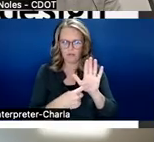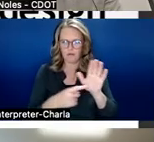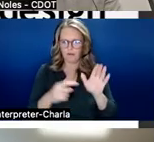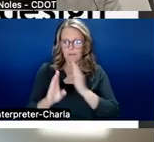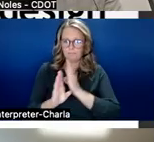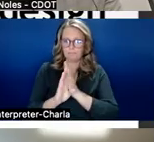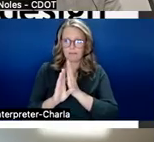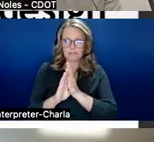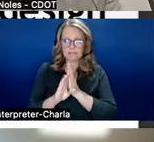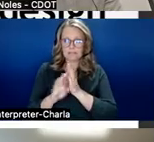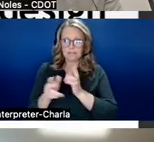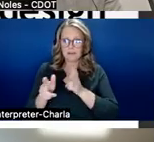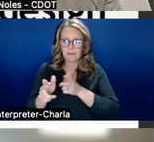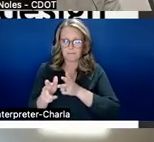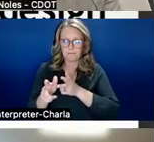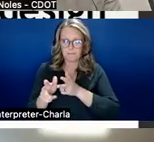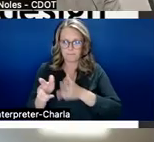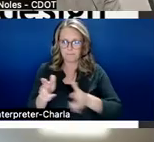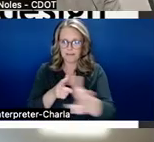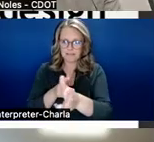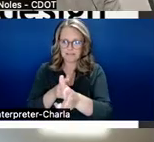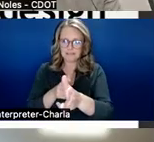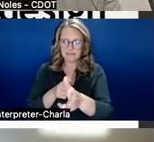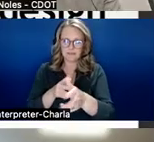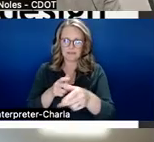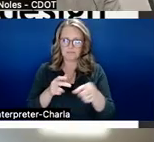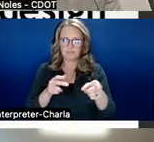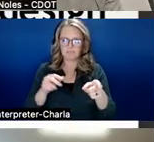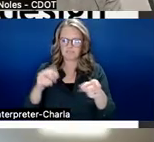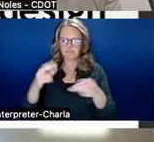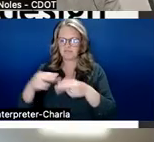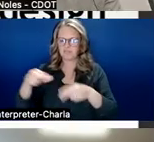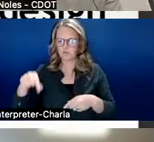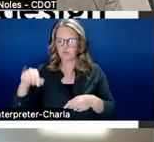and queue jump that we have planned for 38th Avenue in Federal Boulevard.